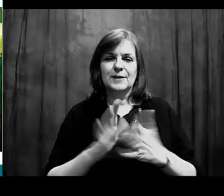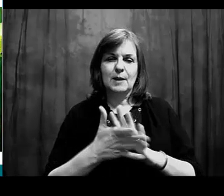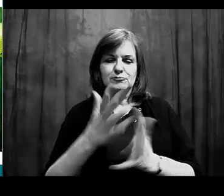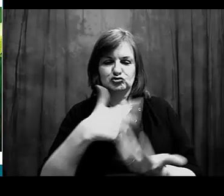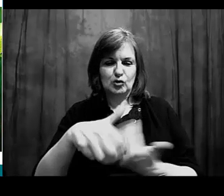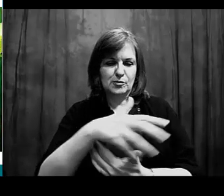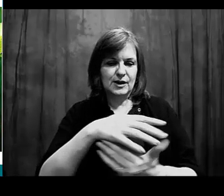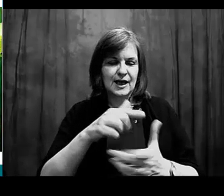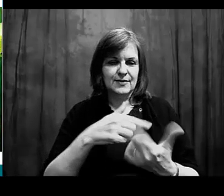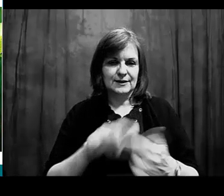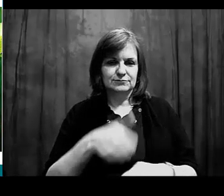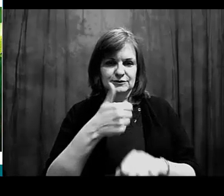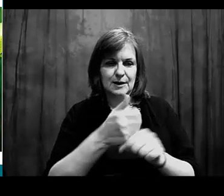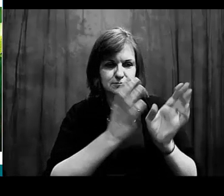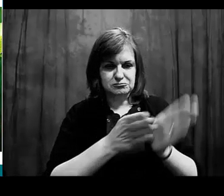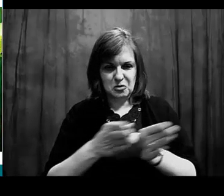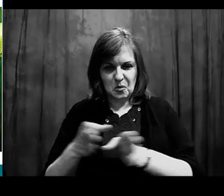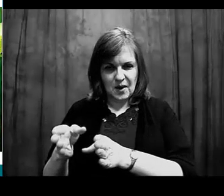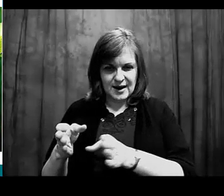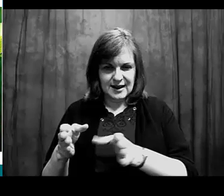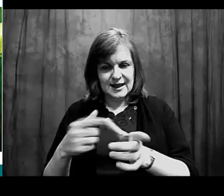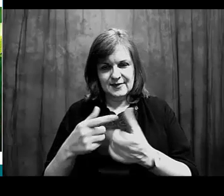so what we look for then is this